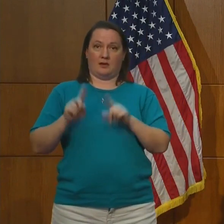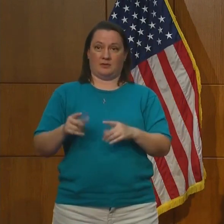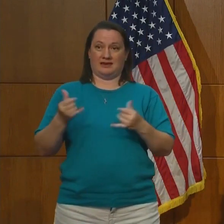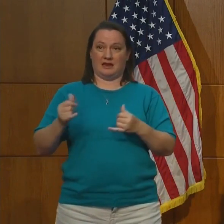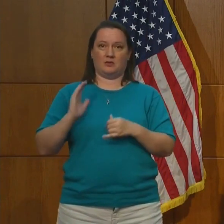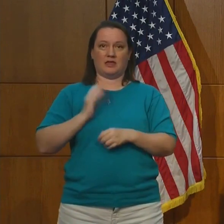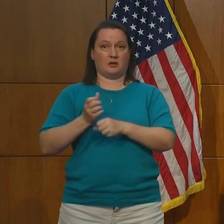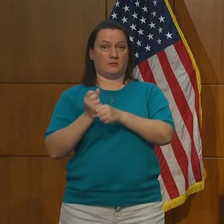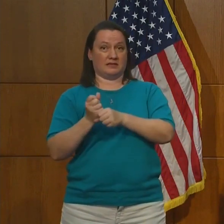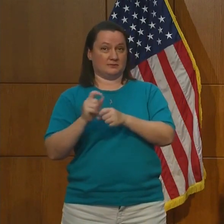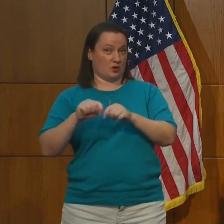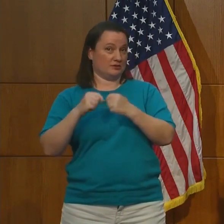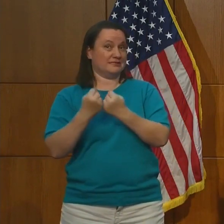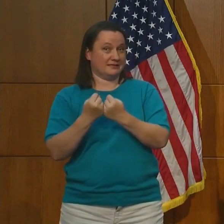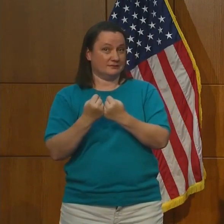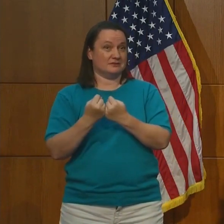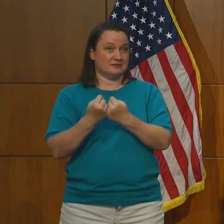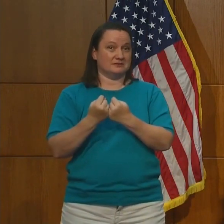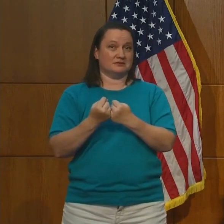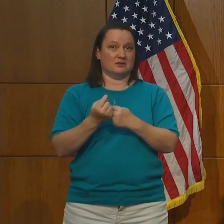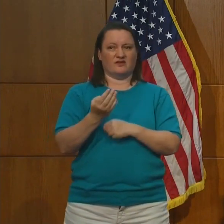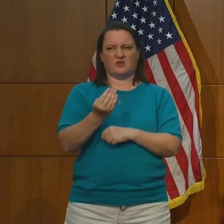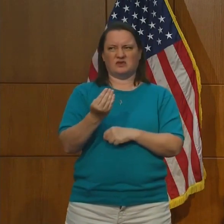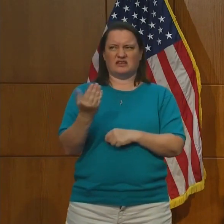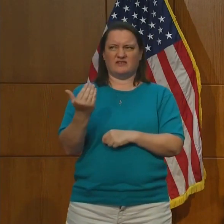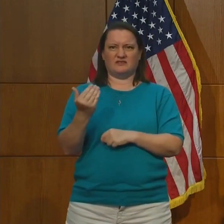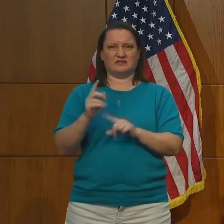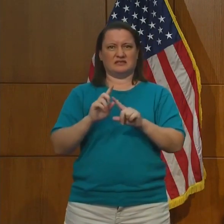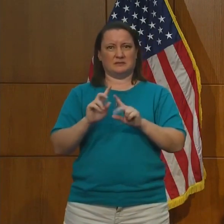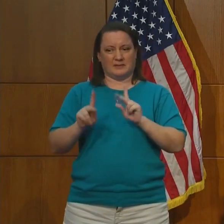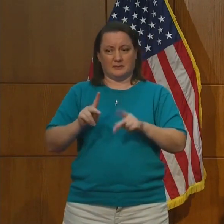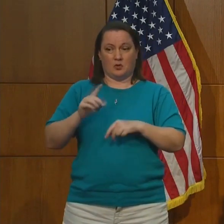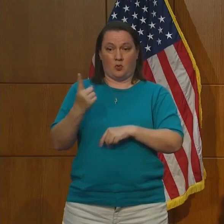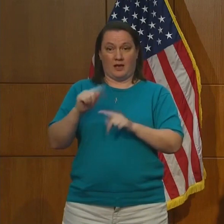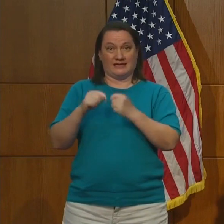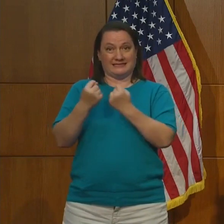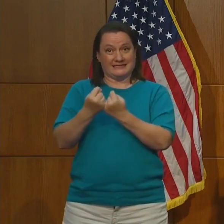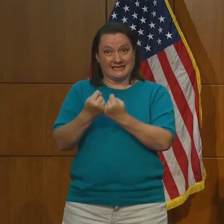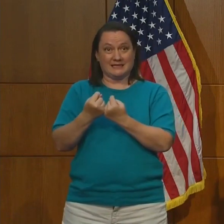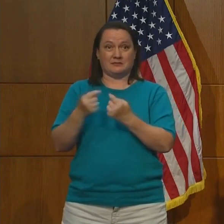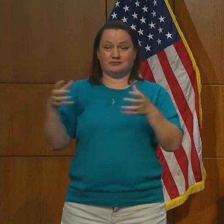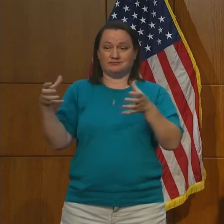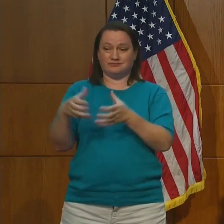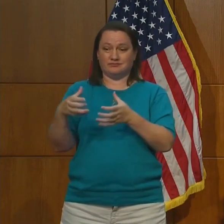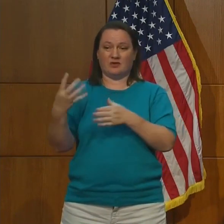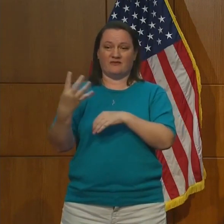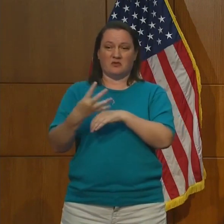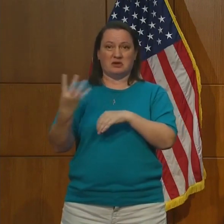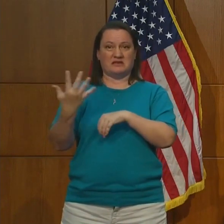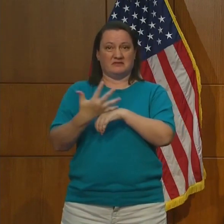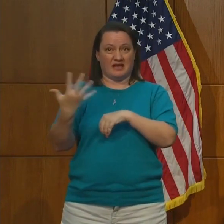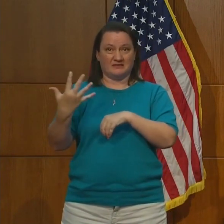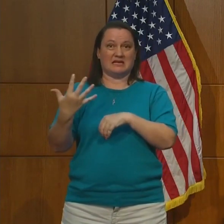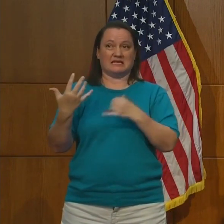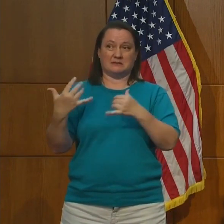JUST CERTIFICATES SPREADS AND I MEAN I A GOOD EXAMPLE OF THIS- ONE OF OUR BASEBALL TEAMS